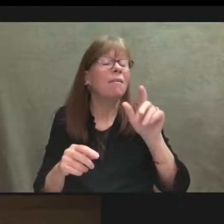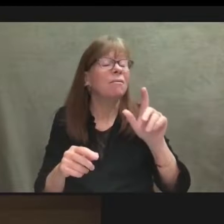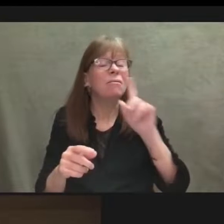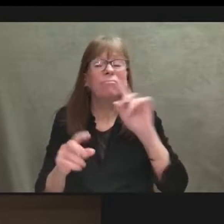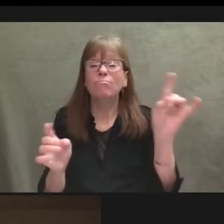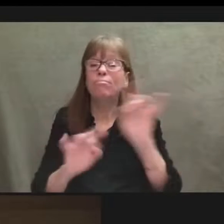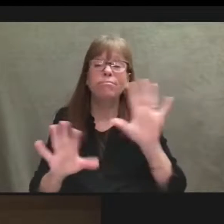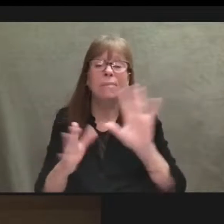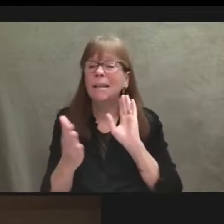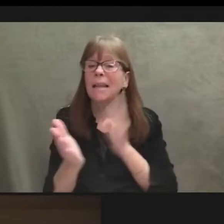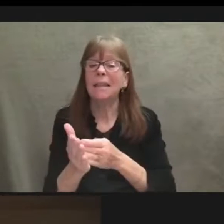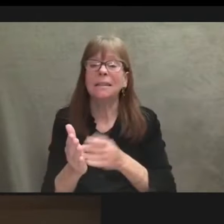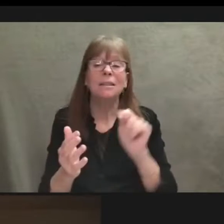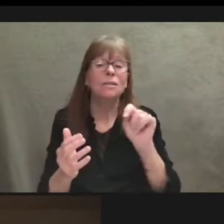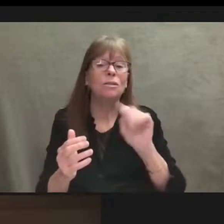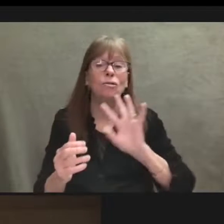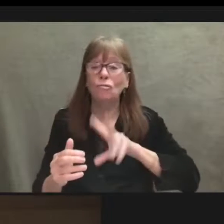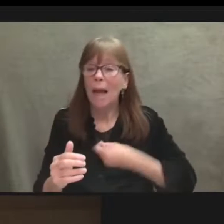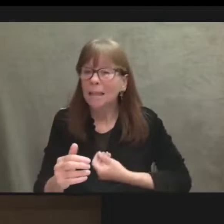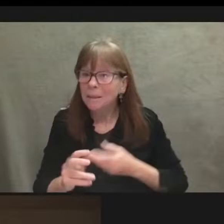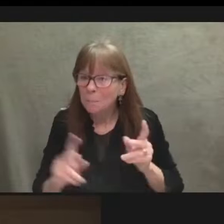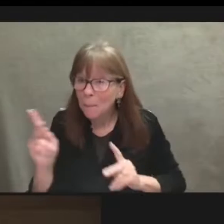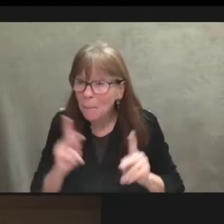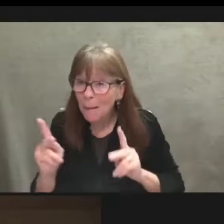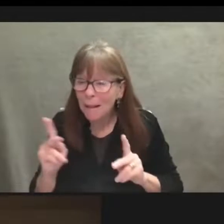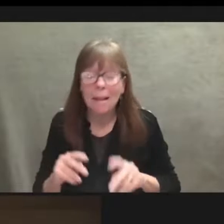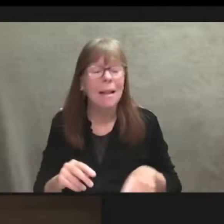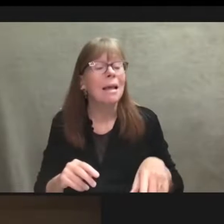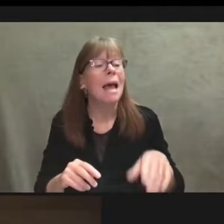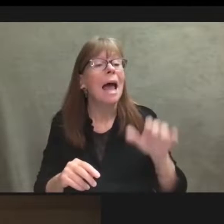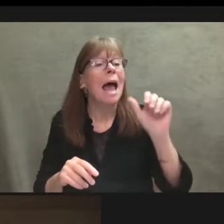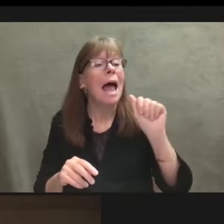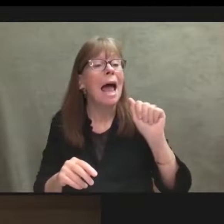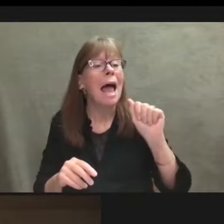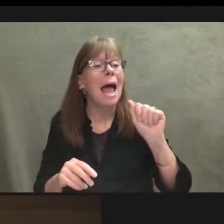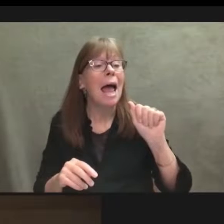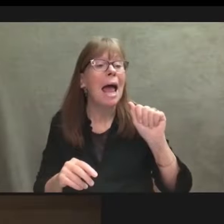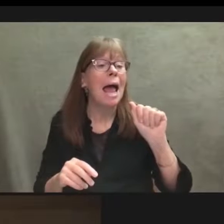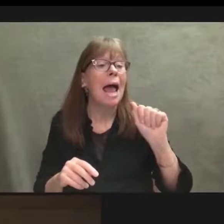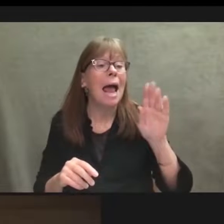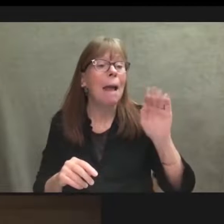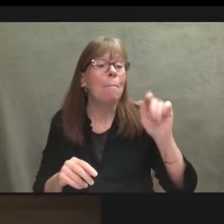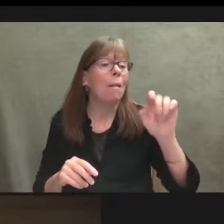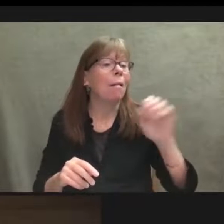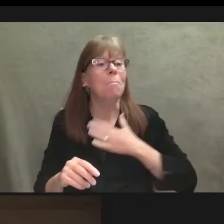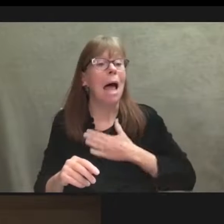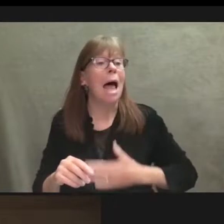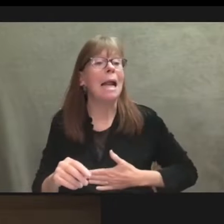able-bodied normativity. And through this clearing practice, we create disability justice.”